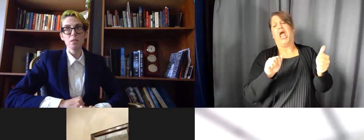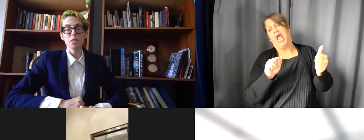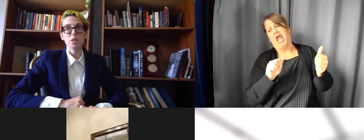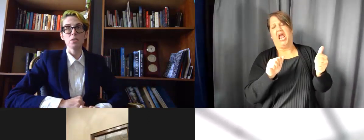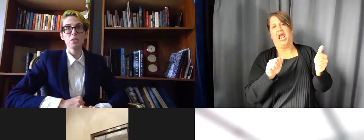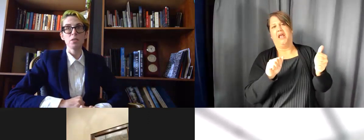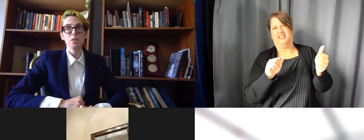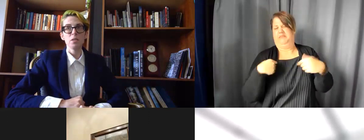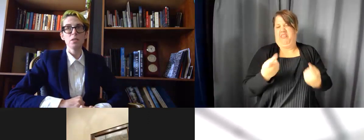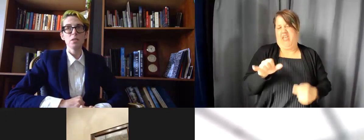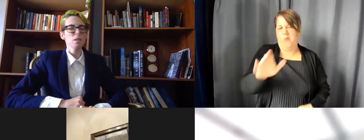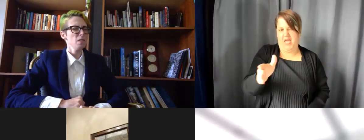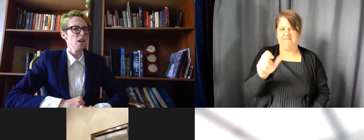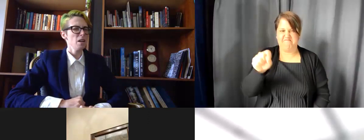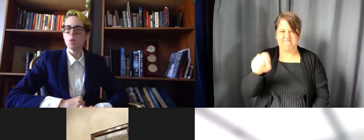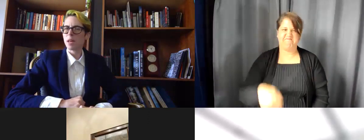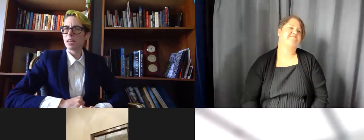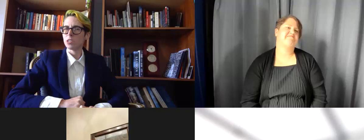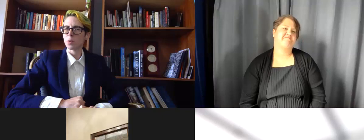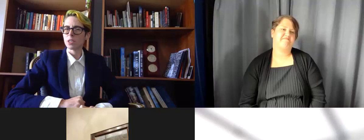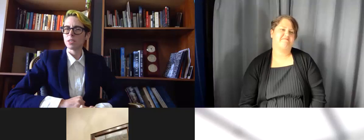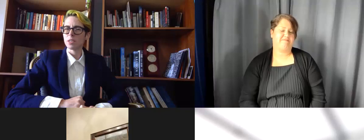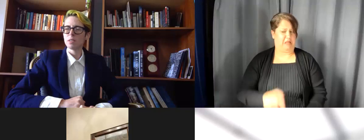Farrah Garland: So Farrah Garland: I hope I answers your question.